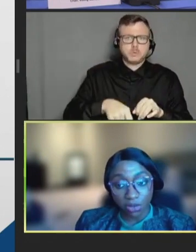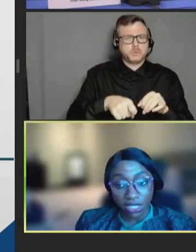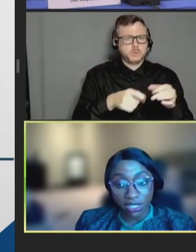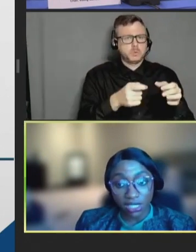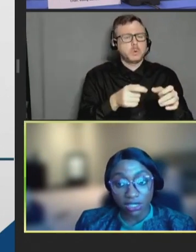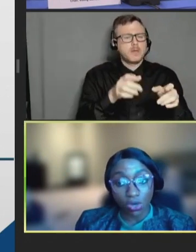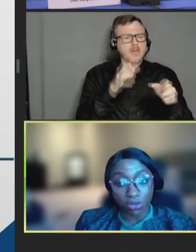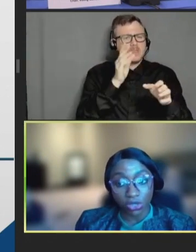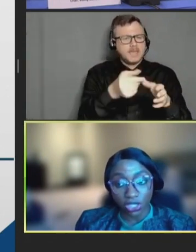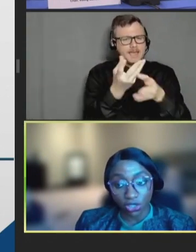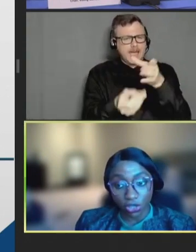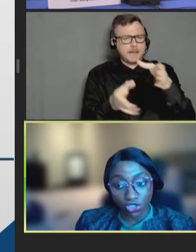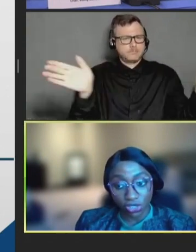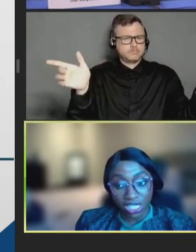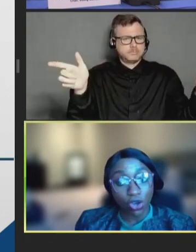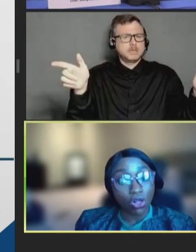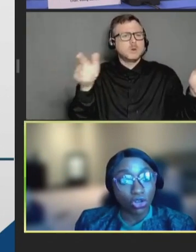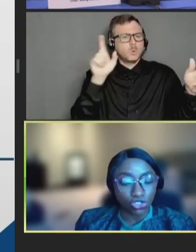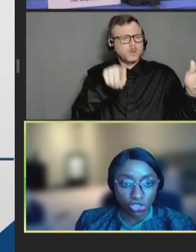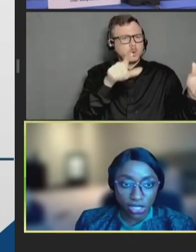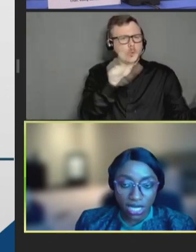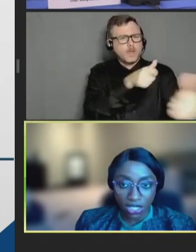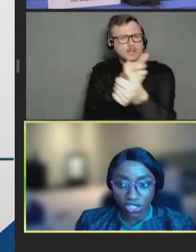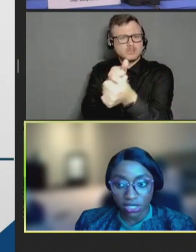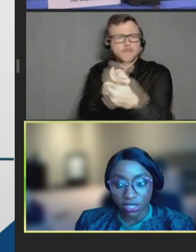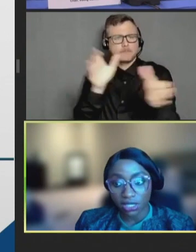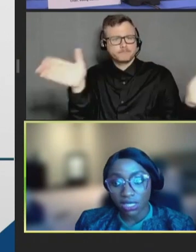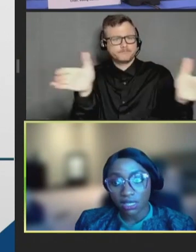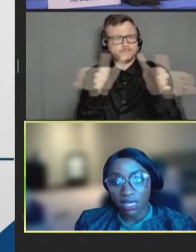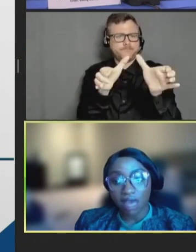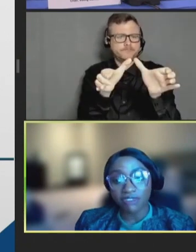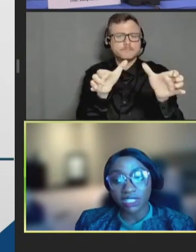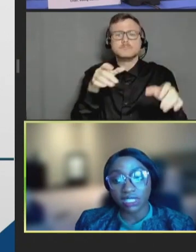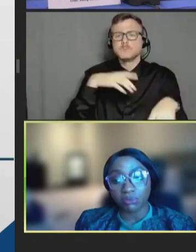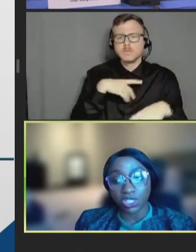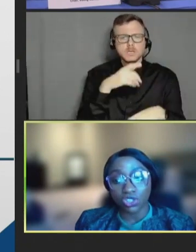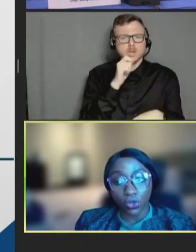pandemic in low- and middle-income countries and all countries actually, the emphasis must